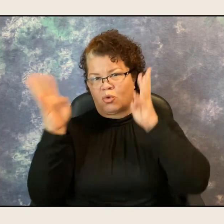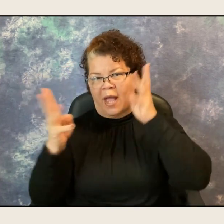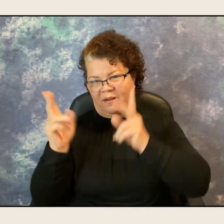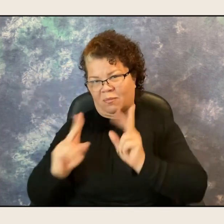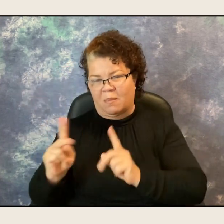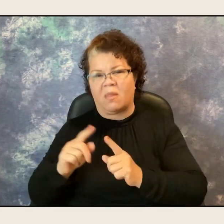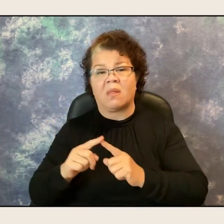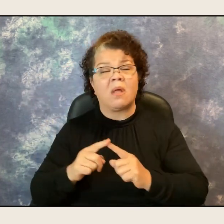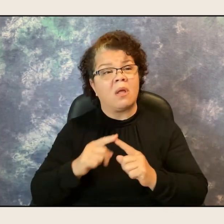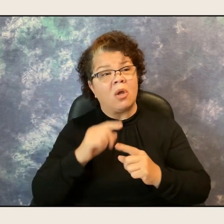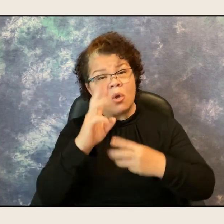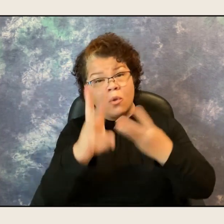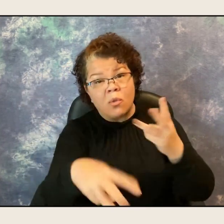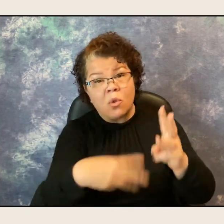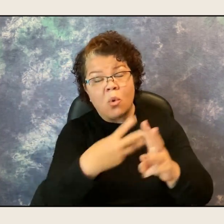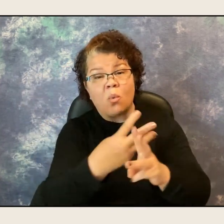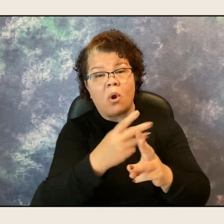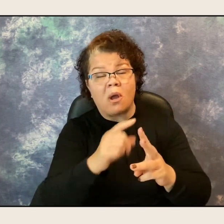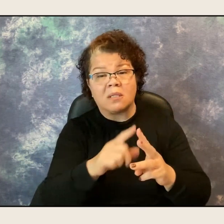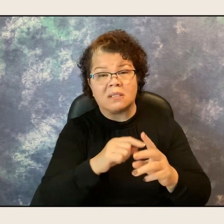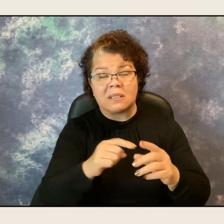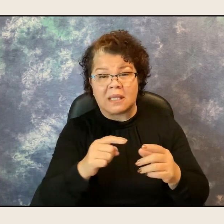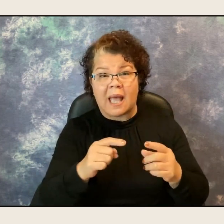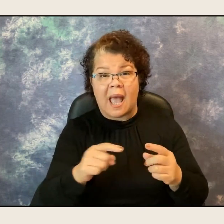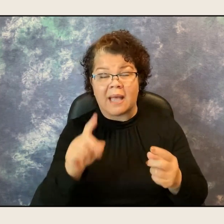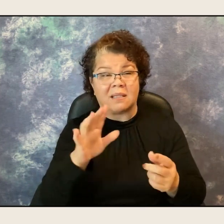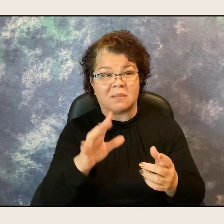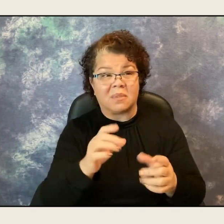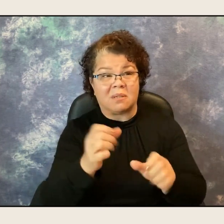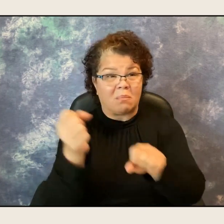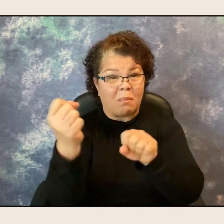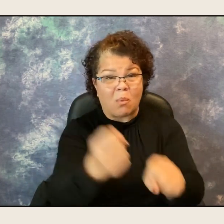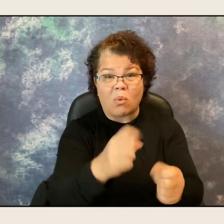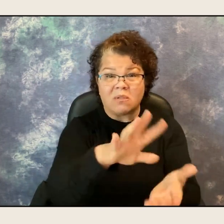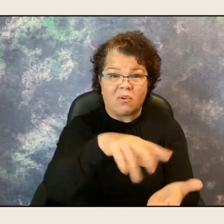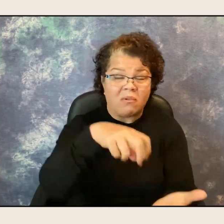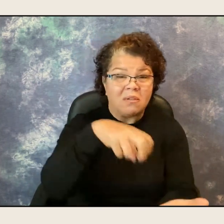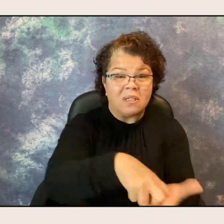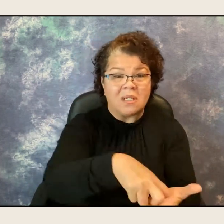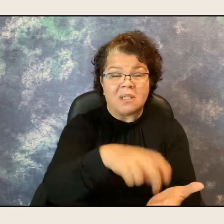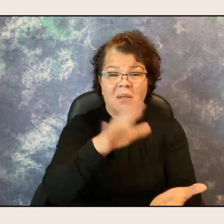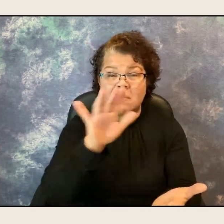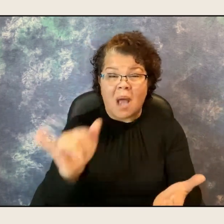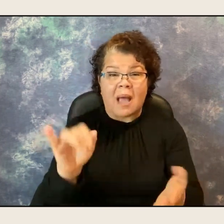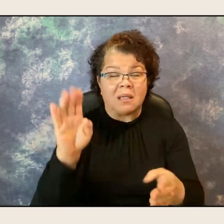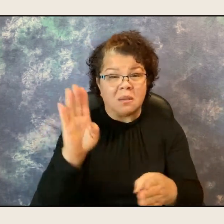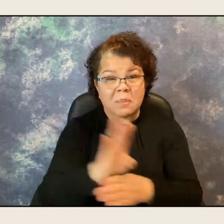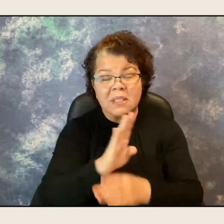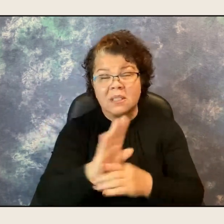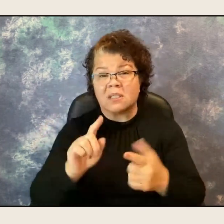to where it is by conversion within business, military, and business practices,